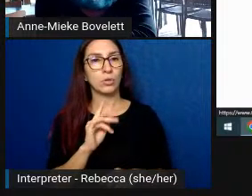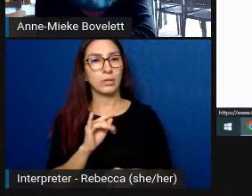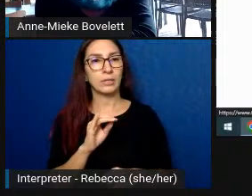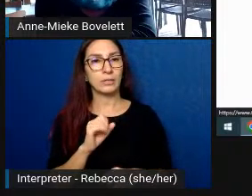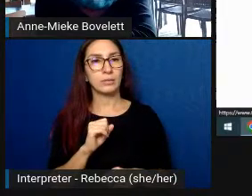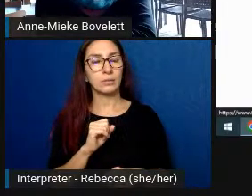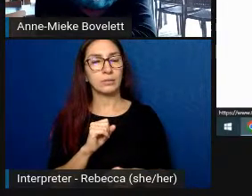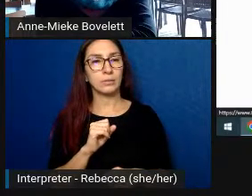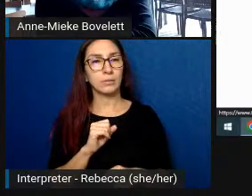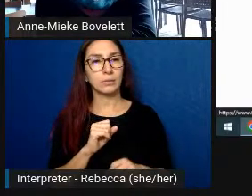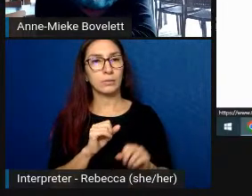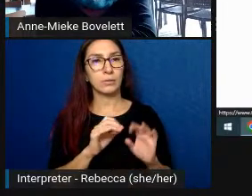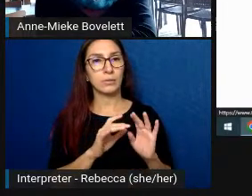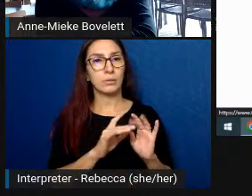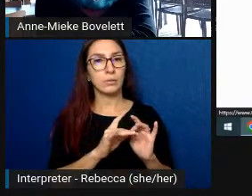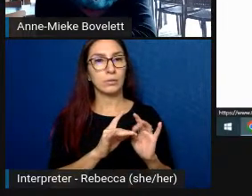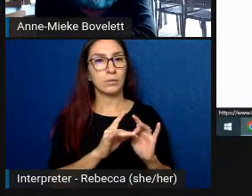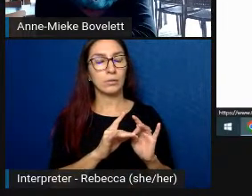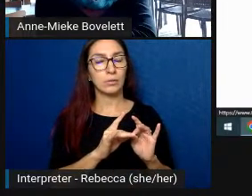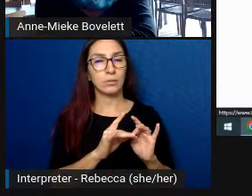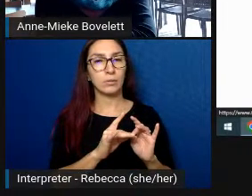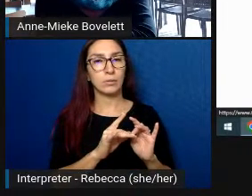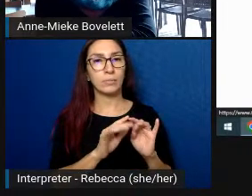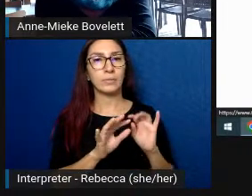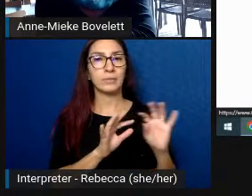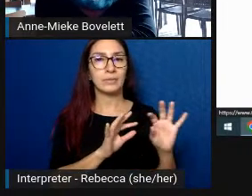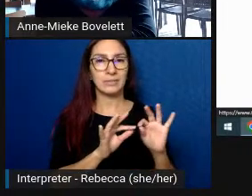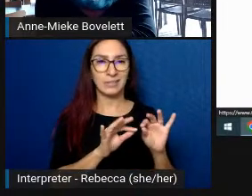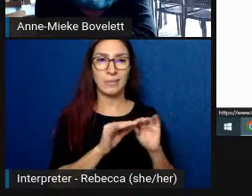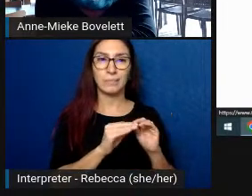I press to move to the beginning of the webpage. We use cookies.